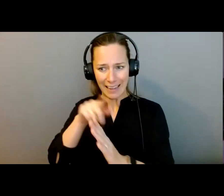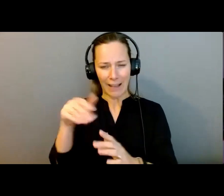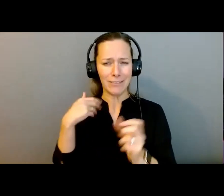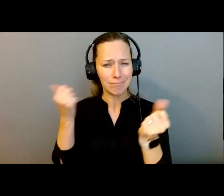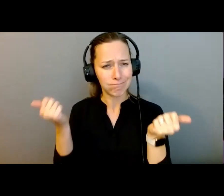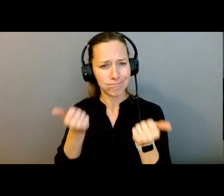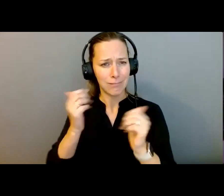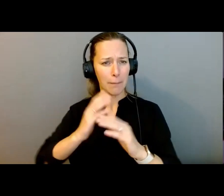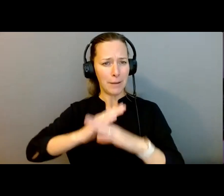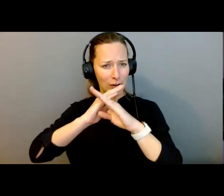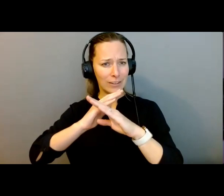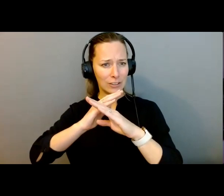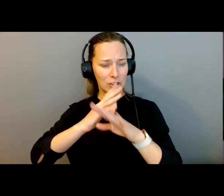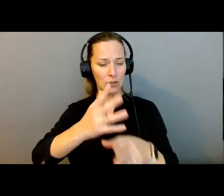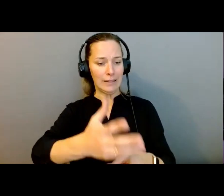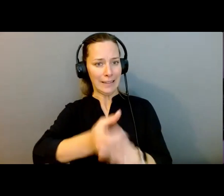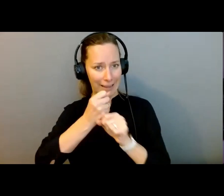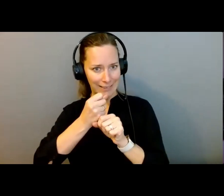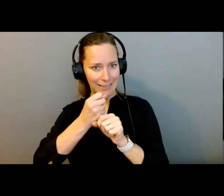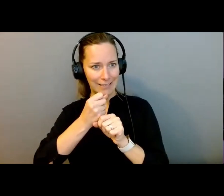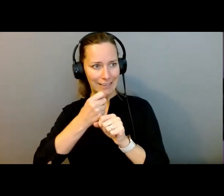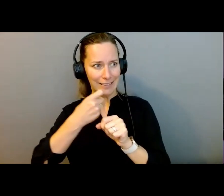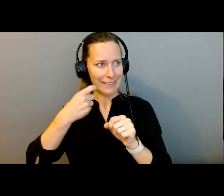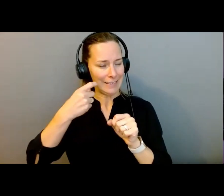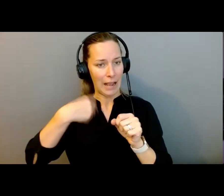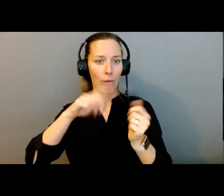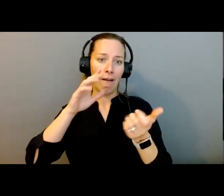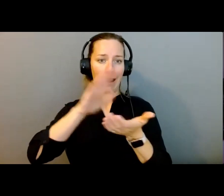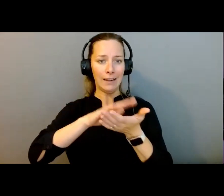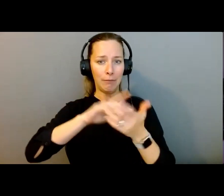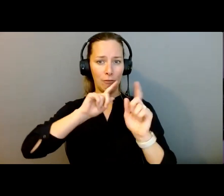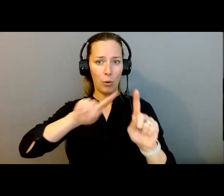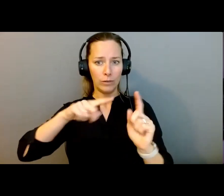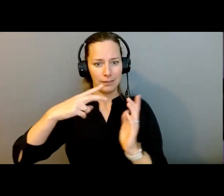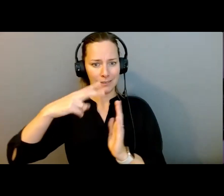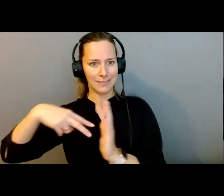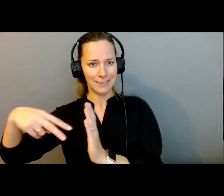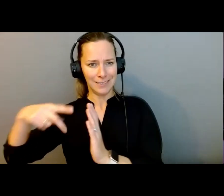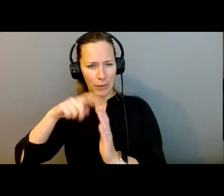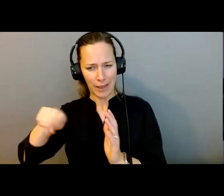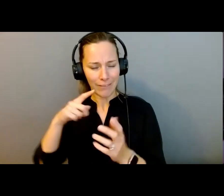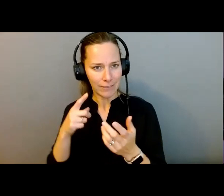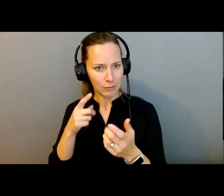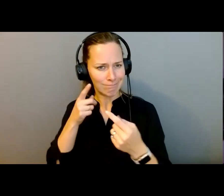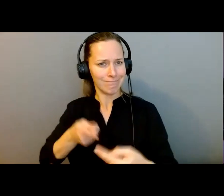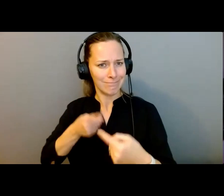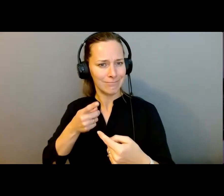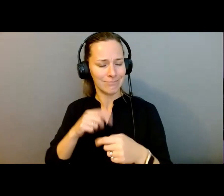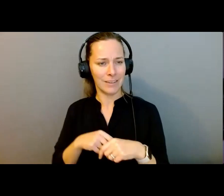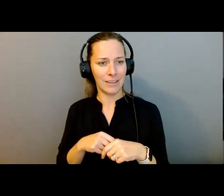being able to read our stuffy academic reports. Maybe this is a good opportunity for us to have